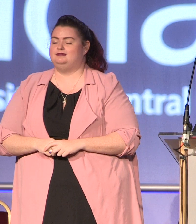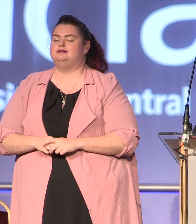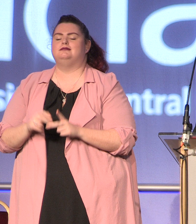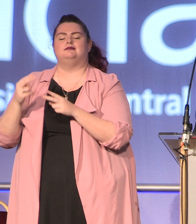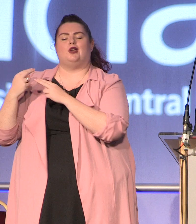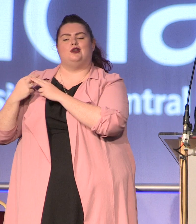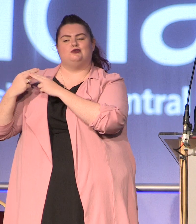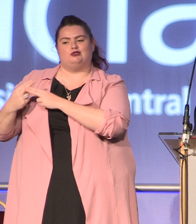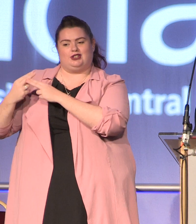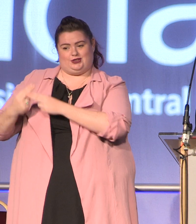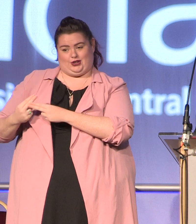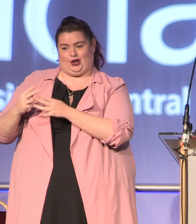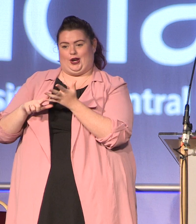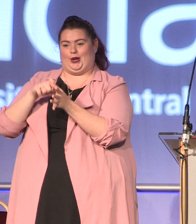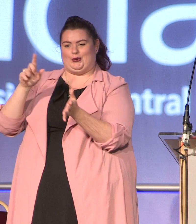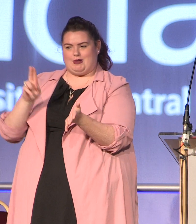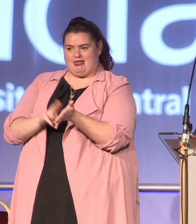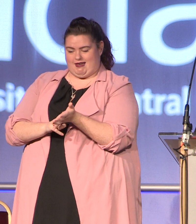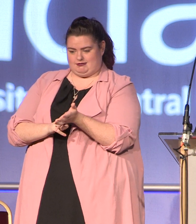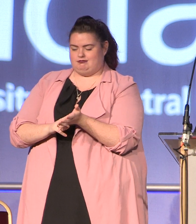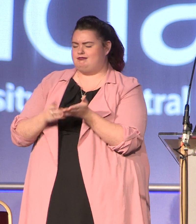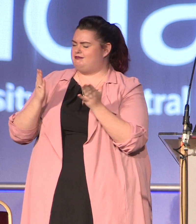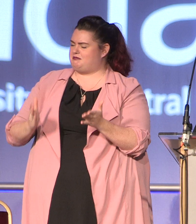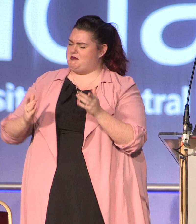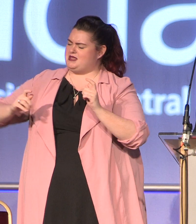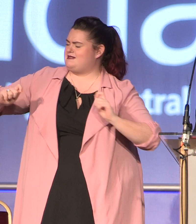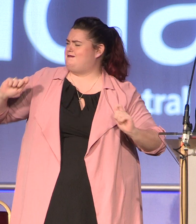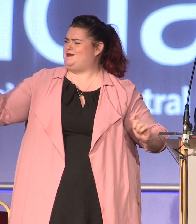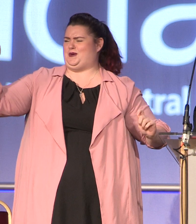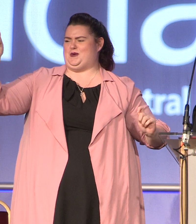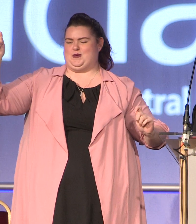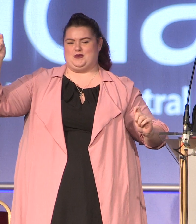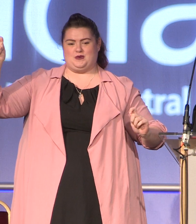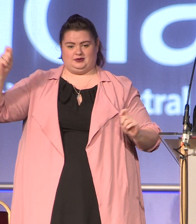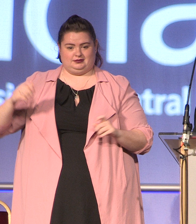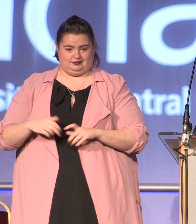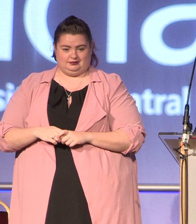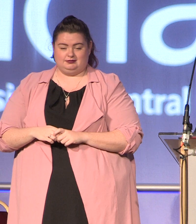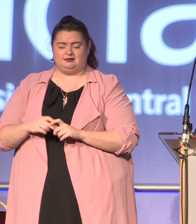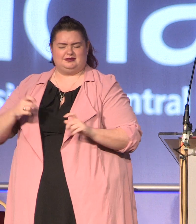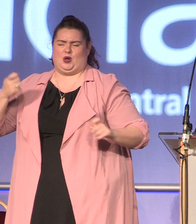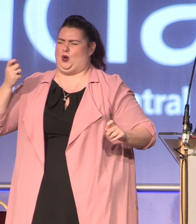tradition at UCLan you must wave as vigorously as you can in recognition of